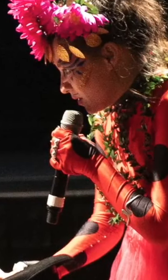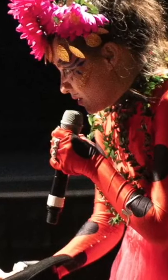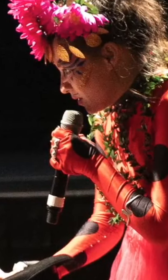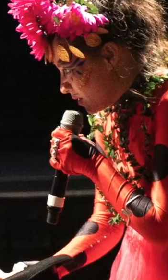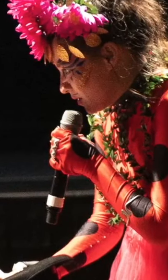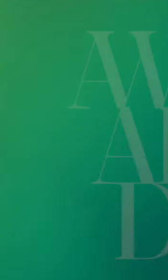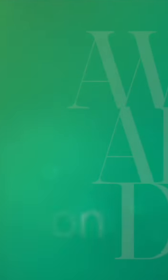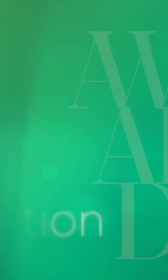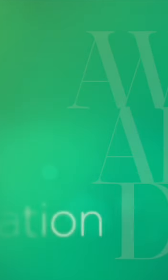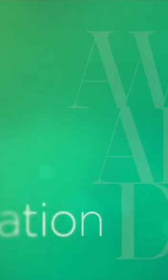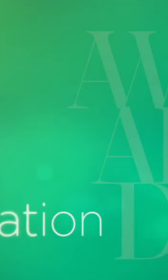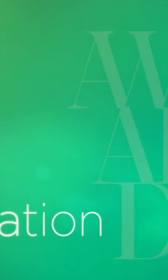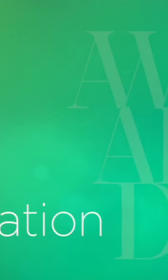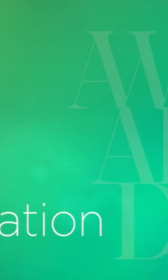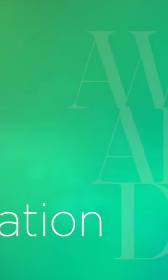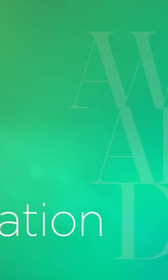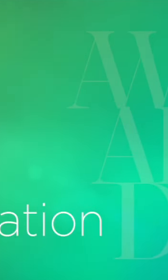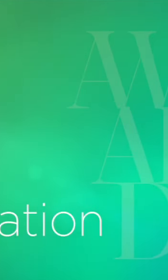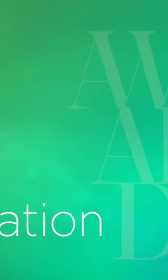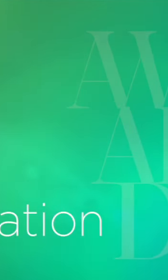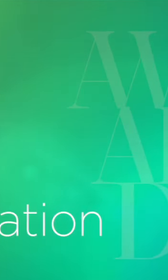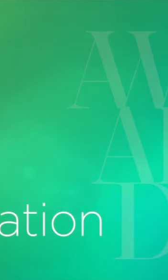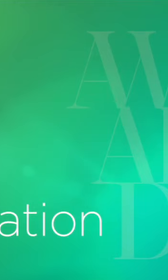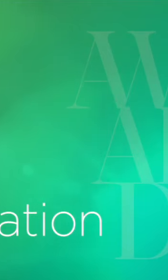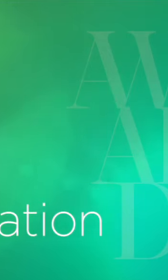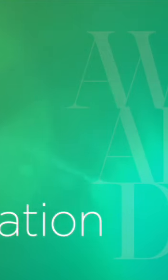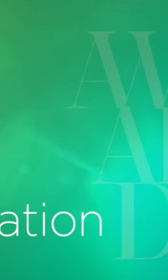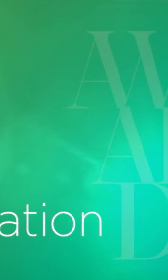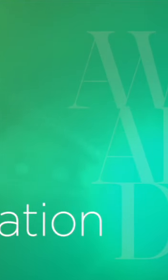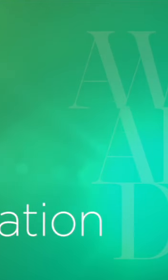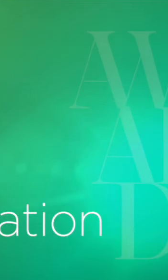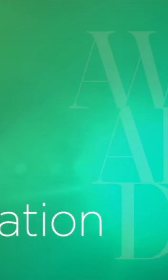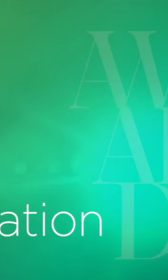All of her work with the company has been Autumn's close and considered collaboration